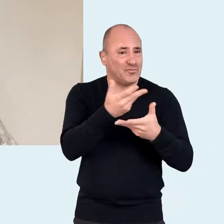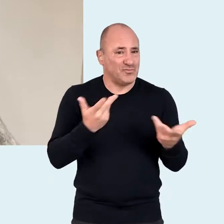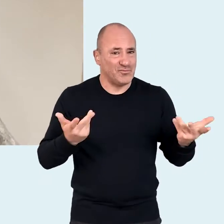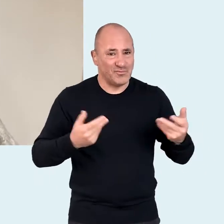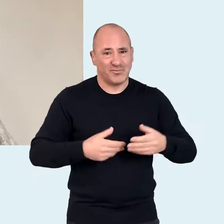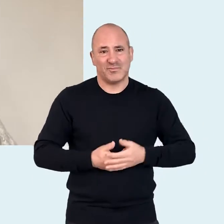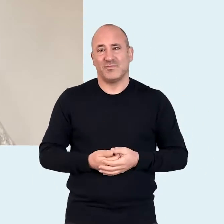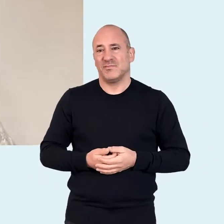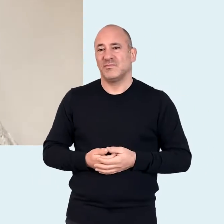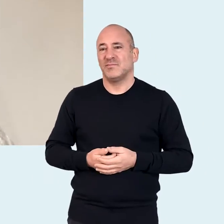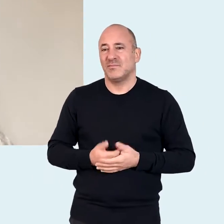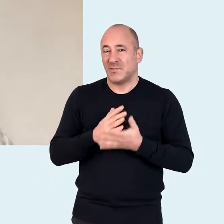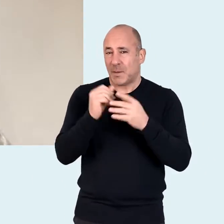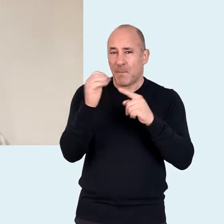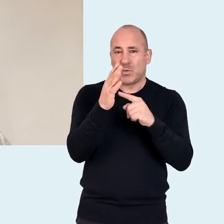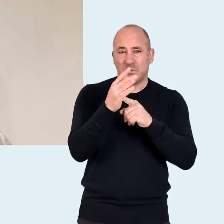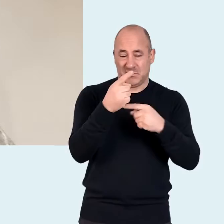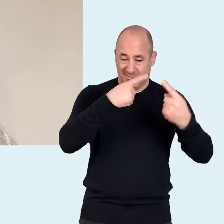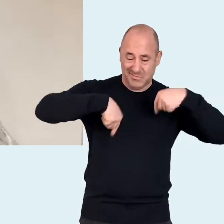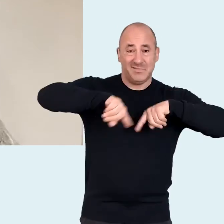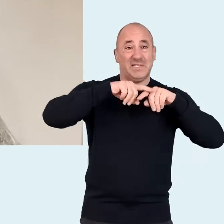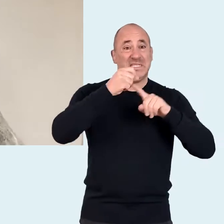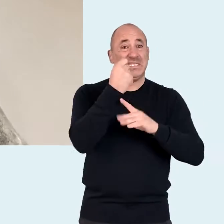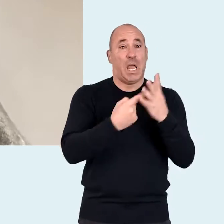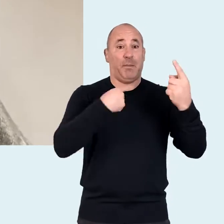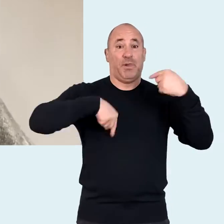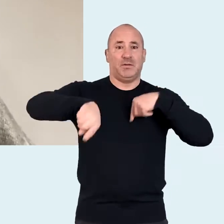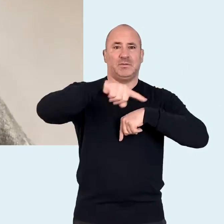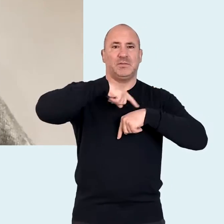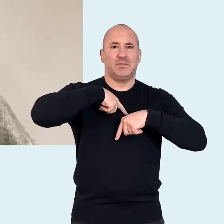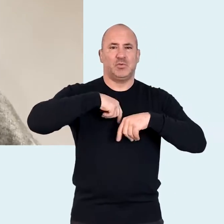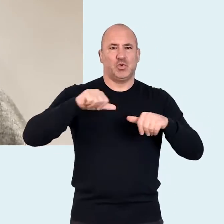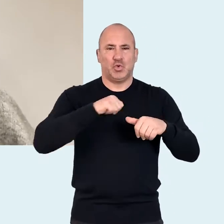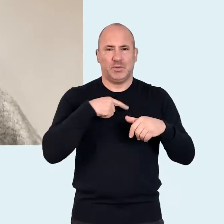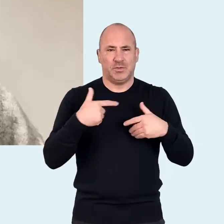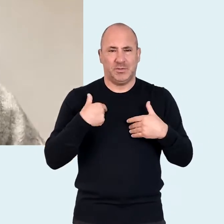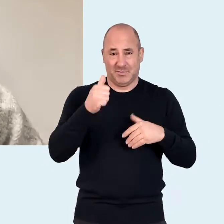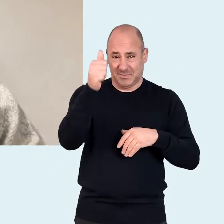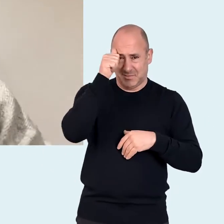practice inclusive. I think it's also really important that as disabled artists, we jump